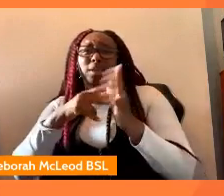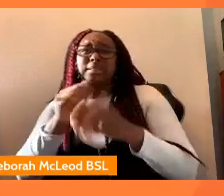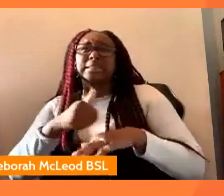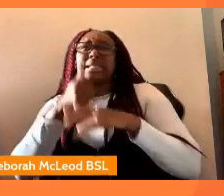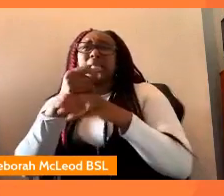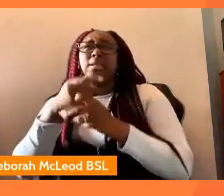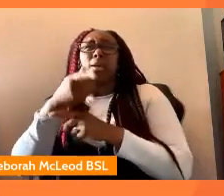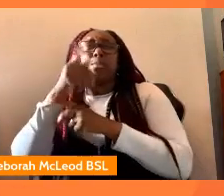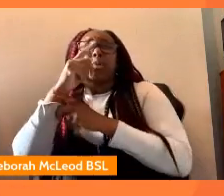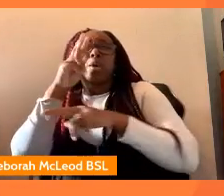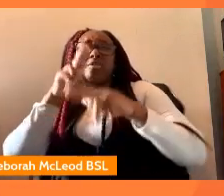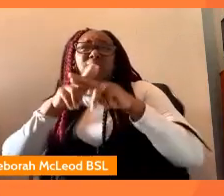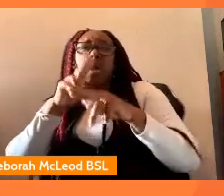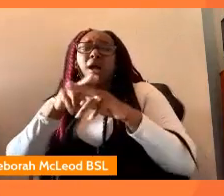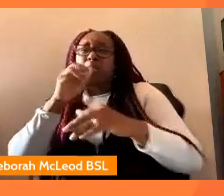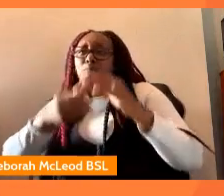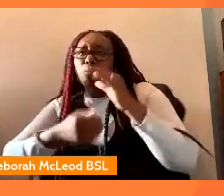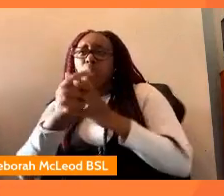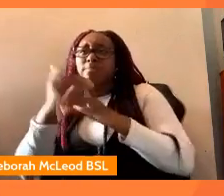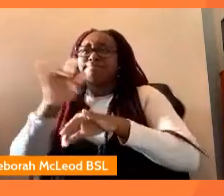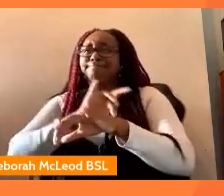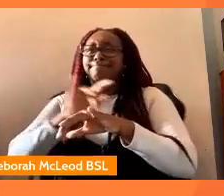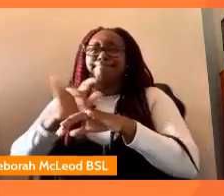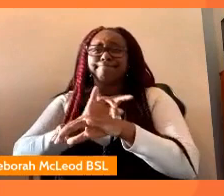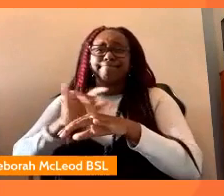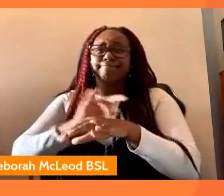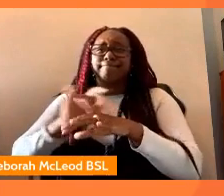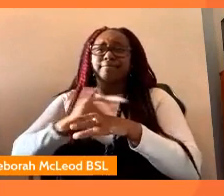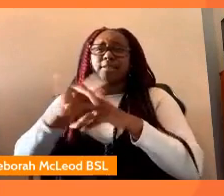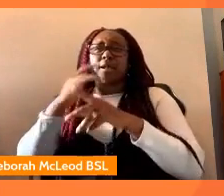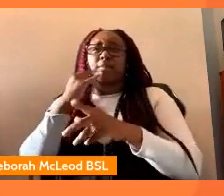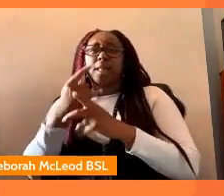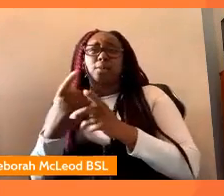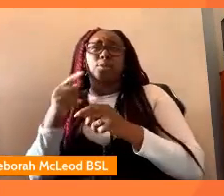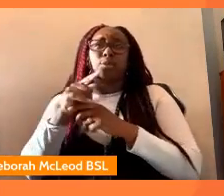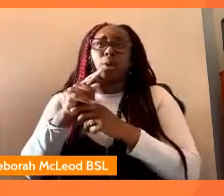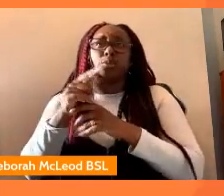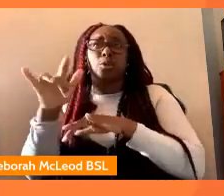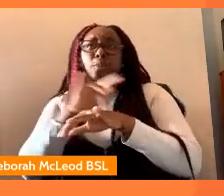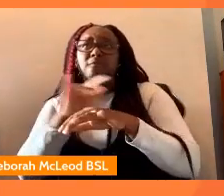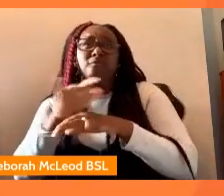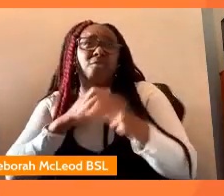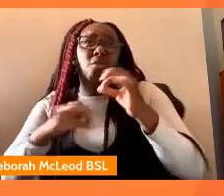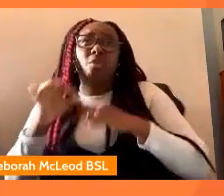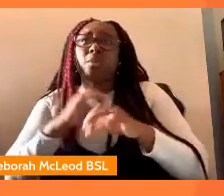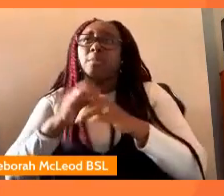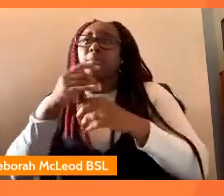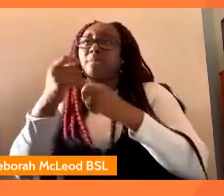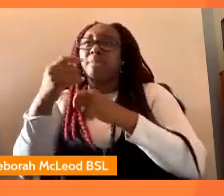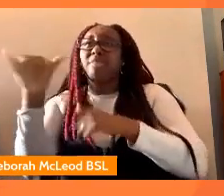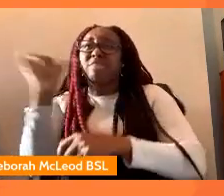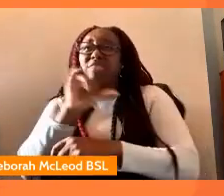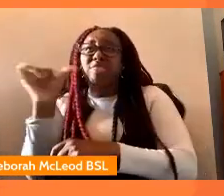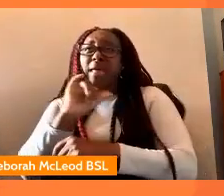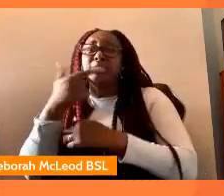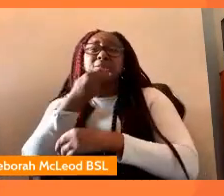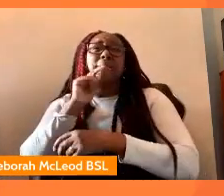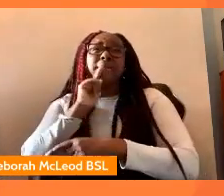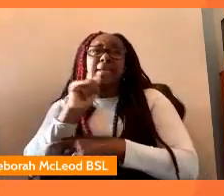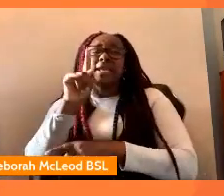immersive theatre, which you go to a Punch-Drunk Show and it's for thousands of people, but actually they make their shows for an audience of